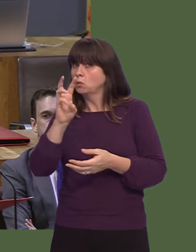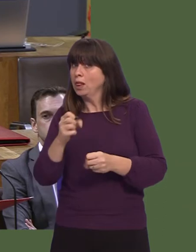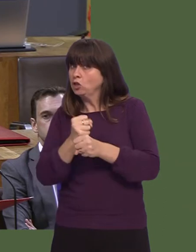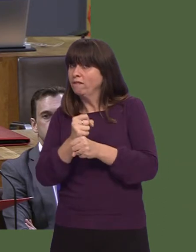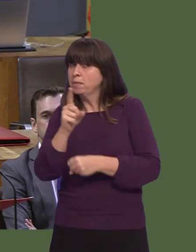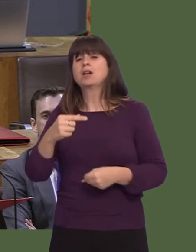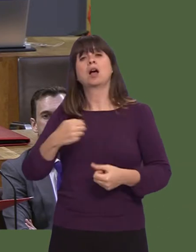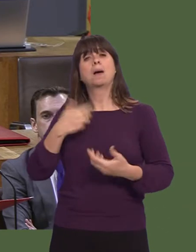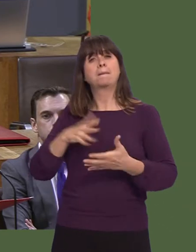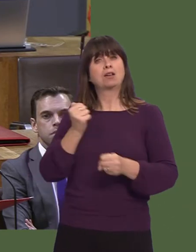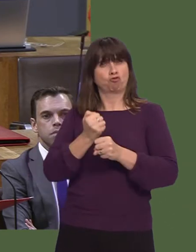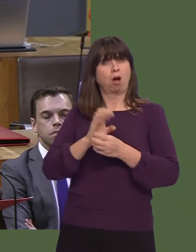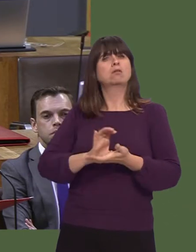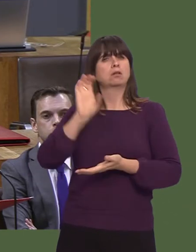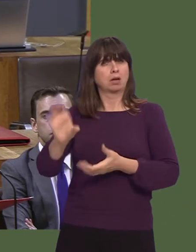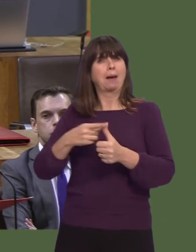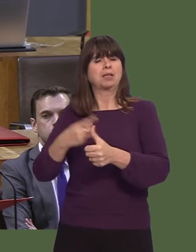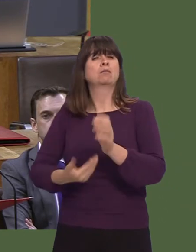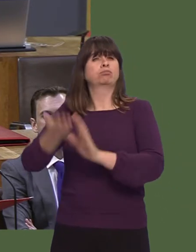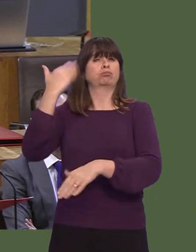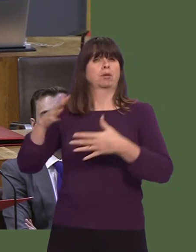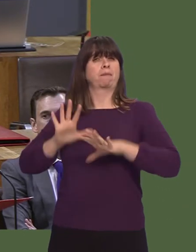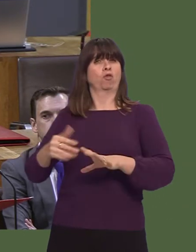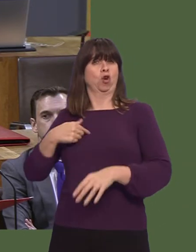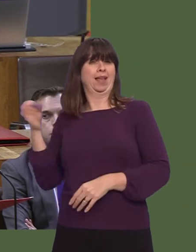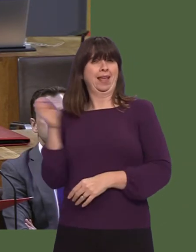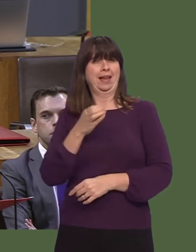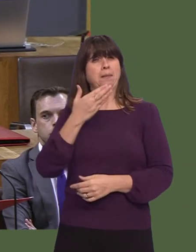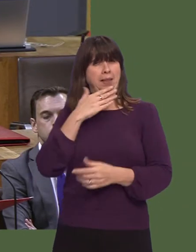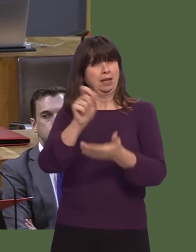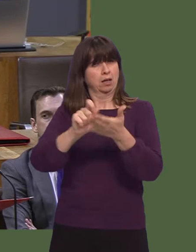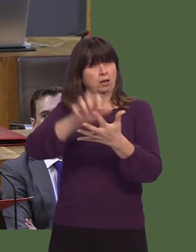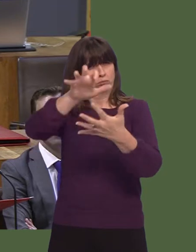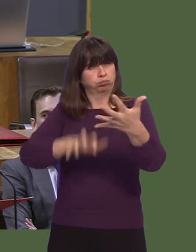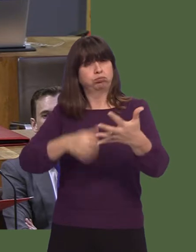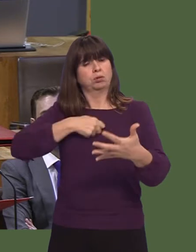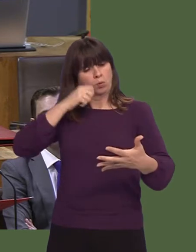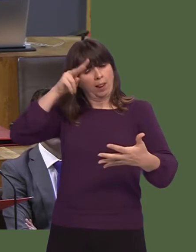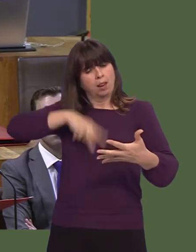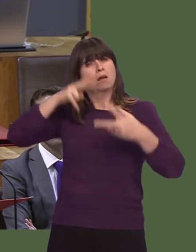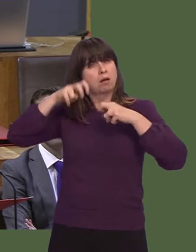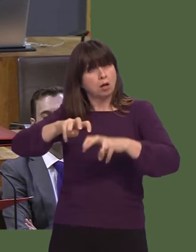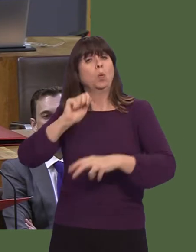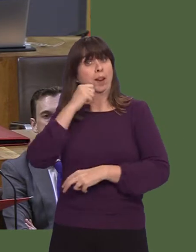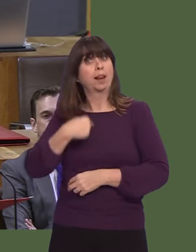interested in looking further at what he has raised. If he could write to me with further details, I will, of course, investigate for him.